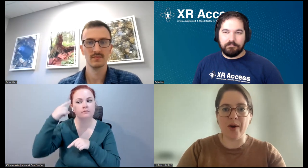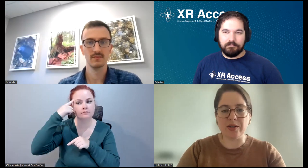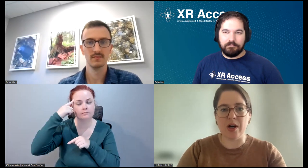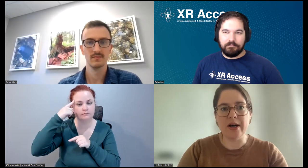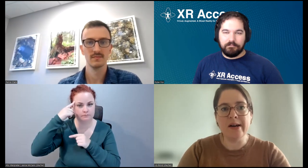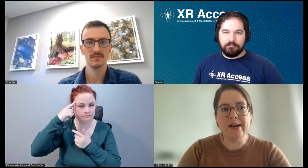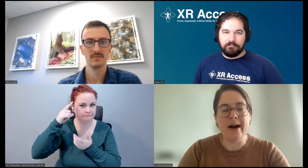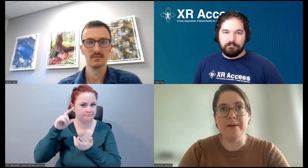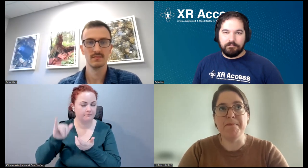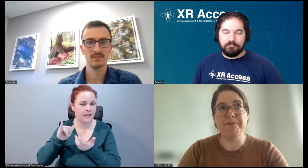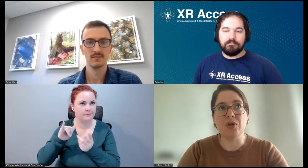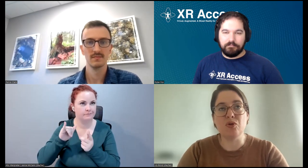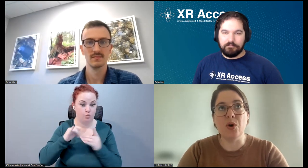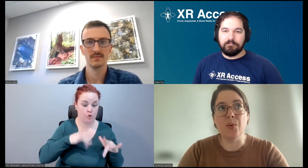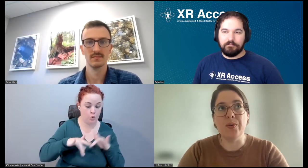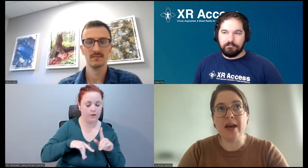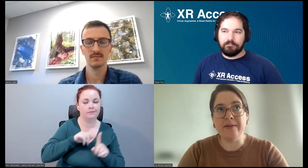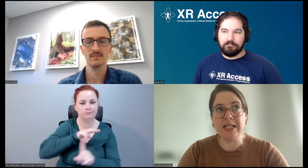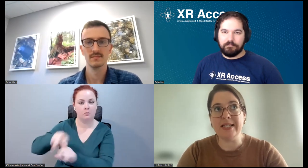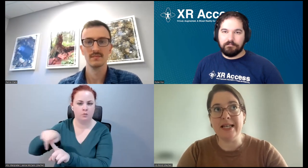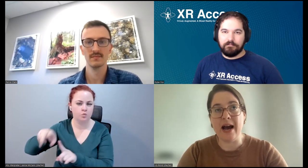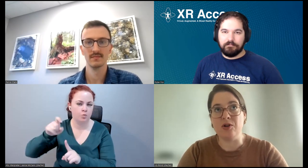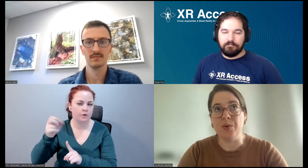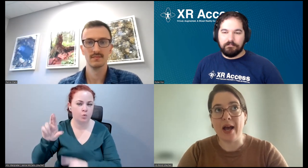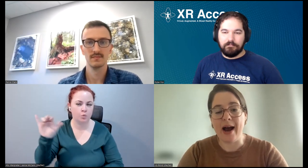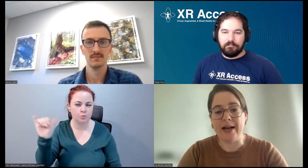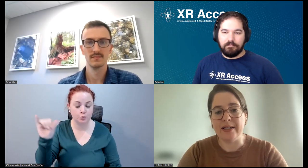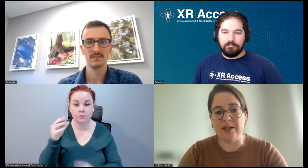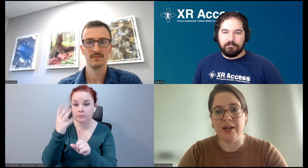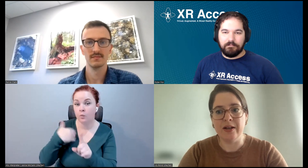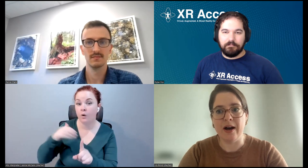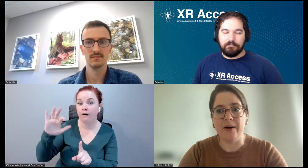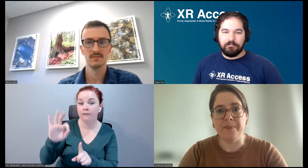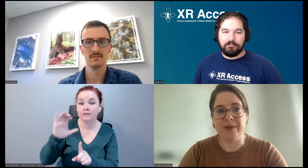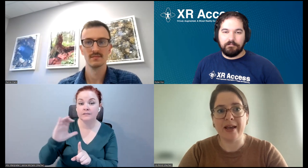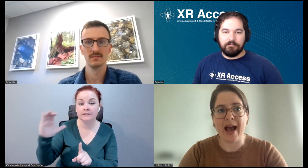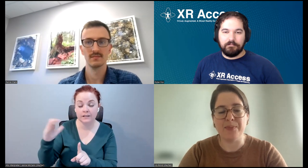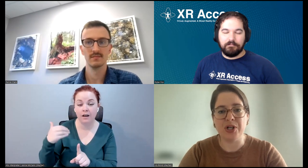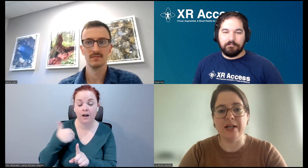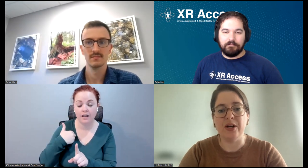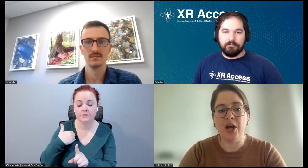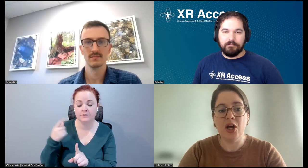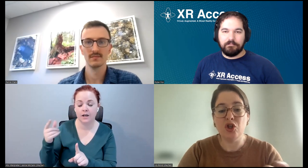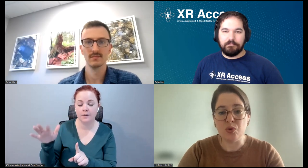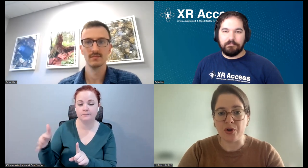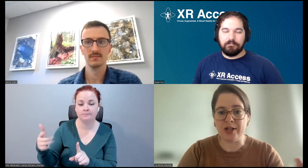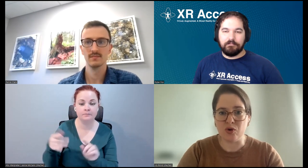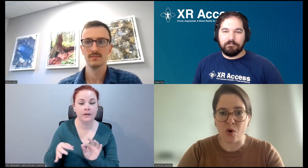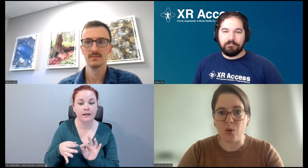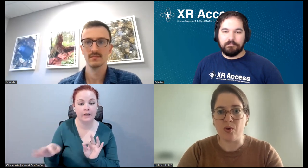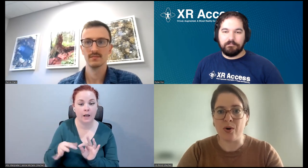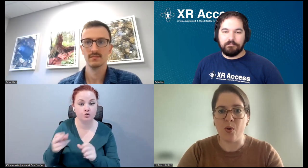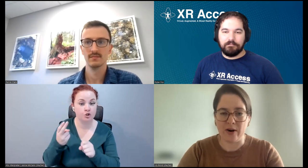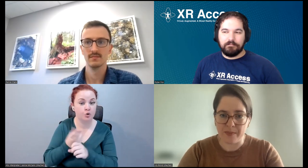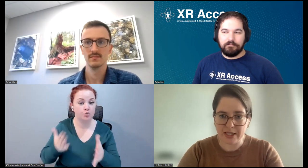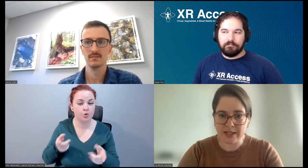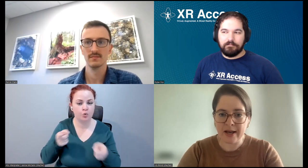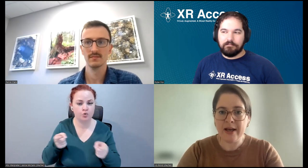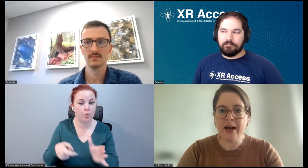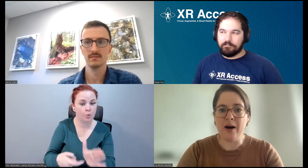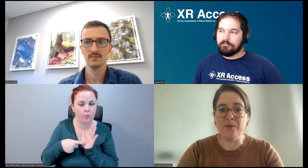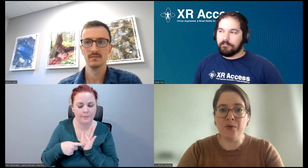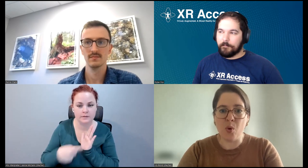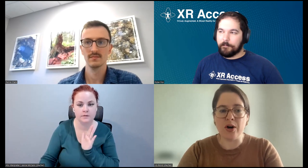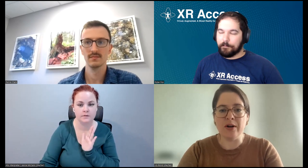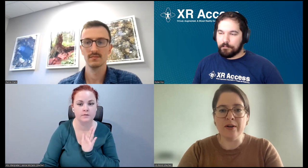XR. The FCC actually has caption user control requirements for